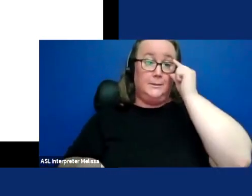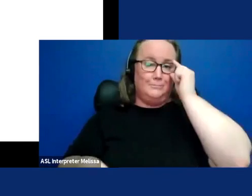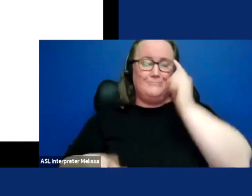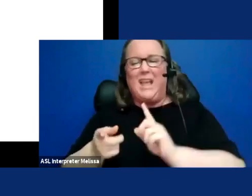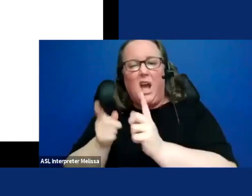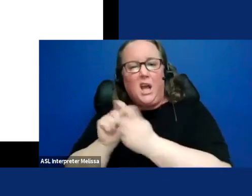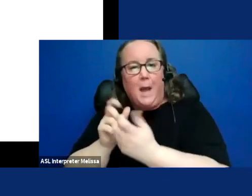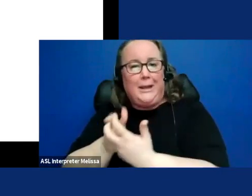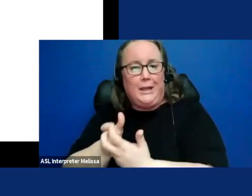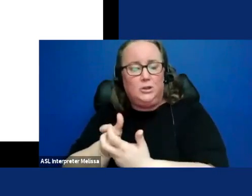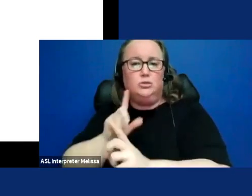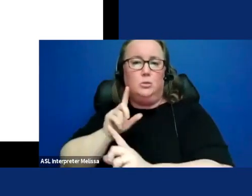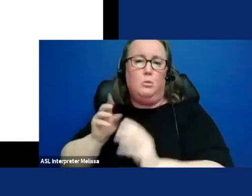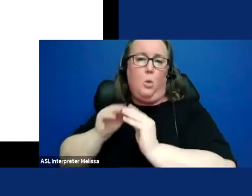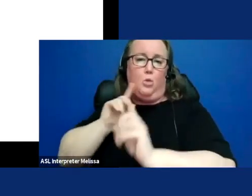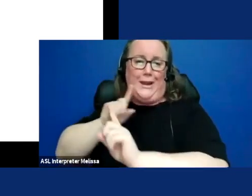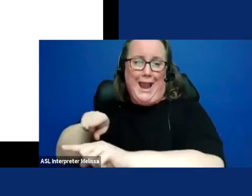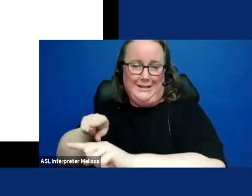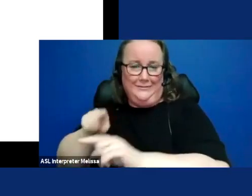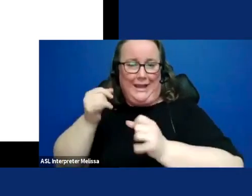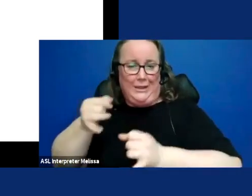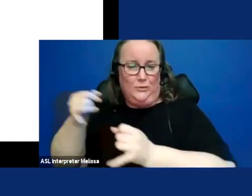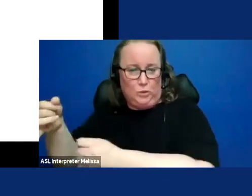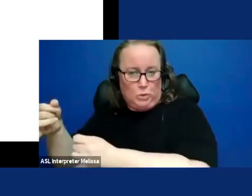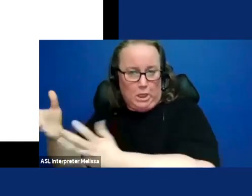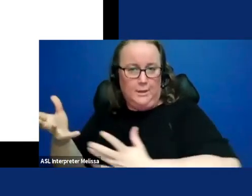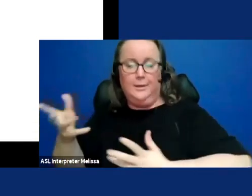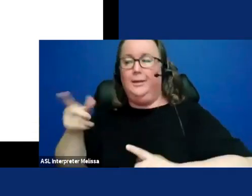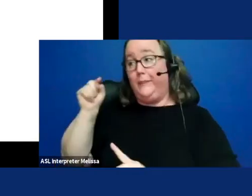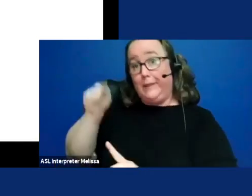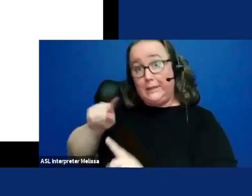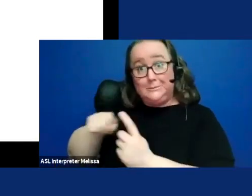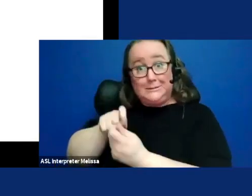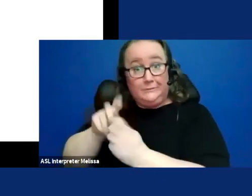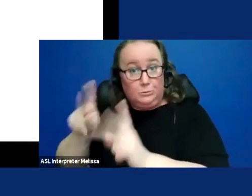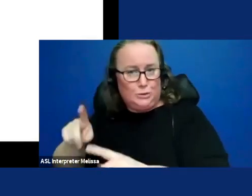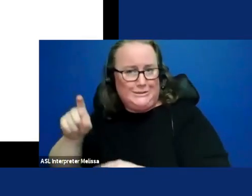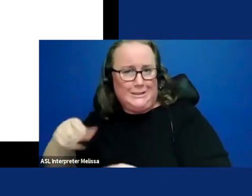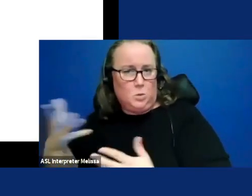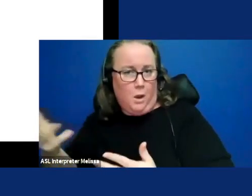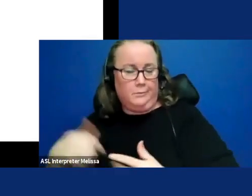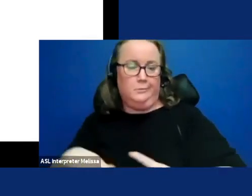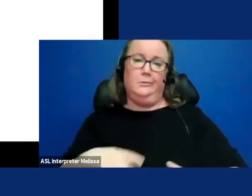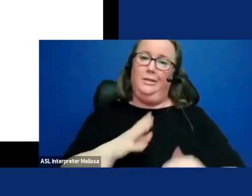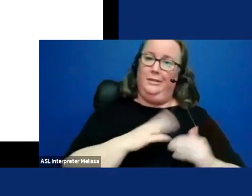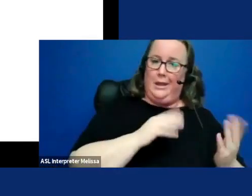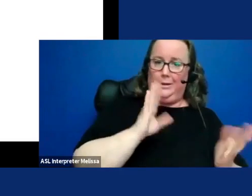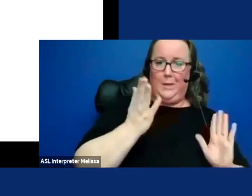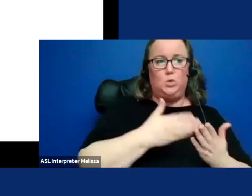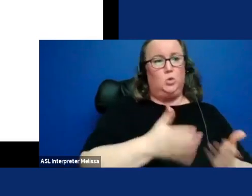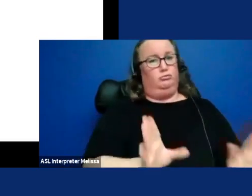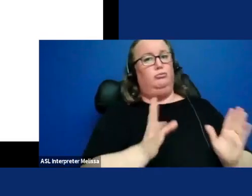It's more individualized. It's asking, what does this specific person need? So here are some default practices that you can all